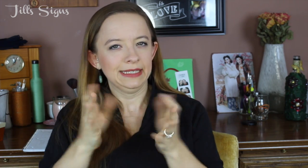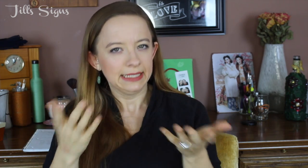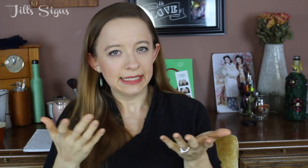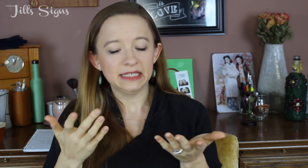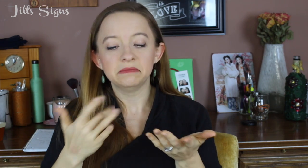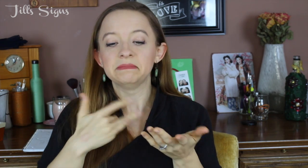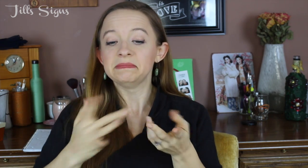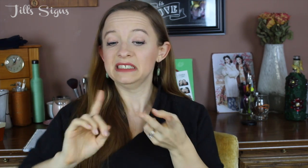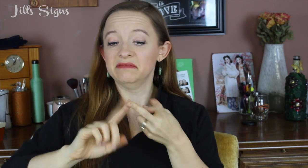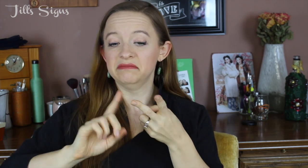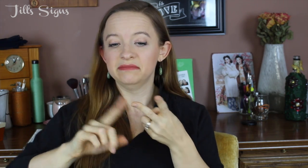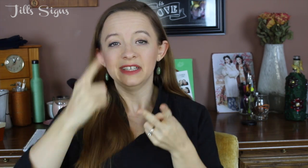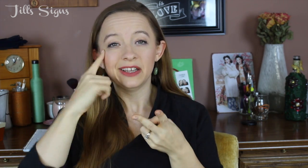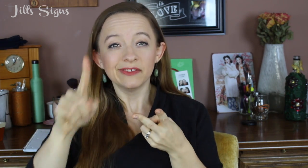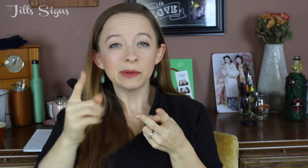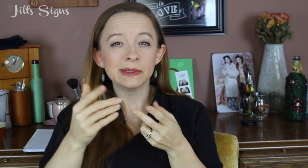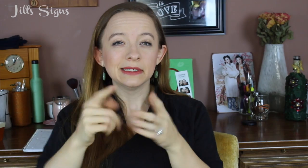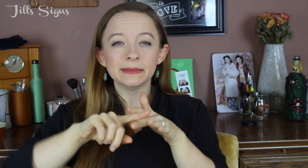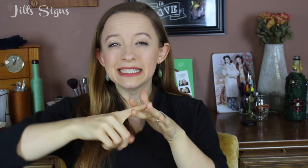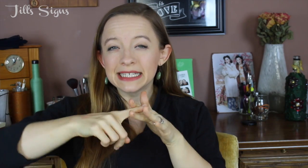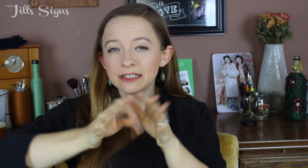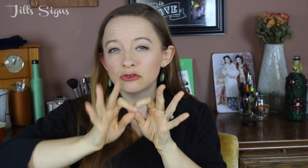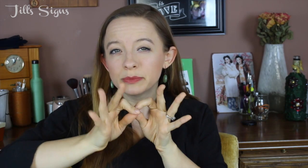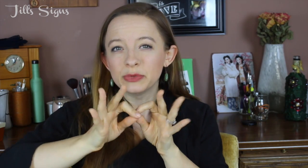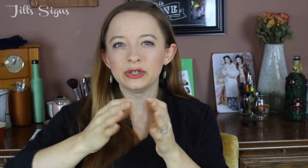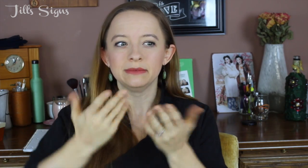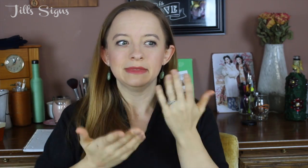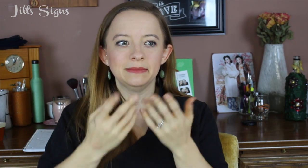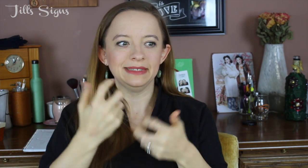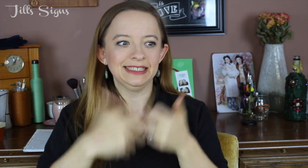interpreting. I would say consecutive is usually is for